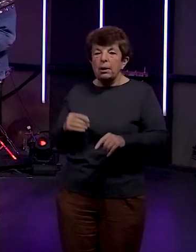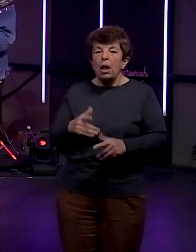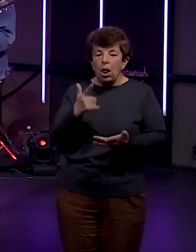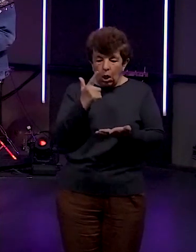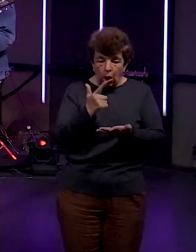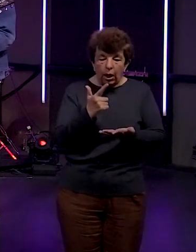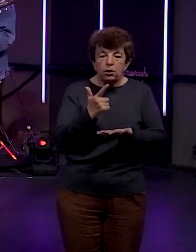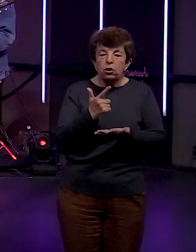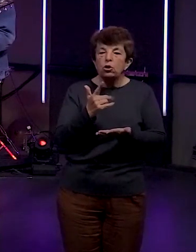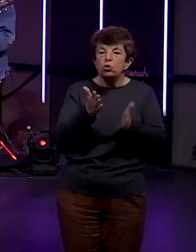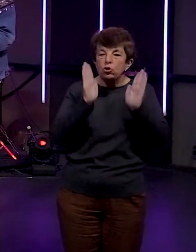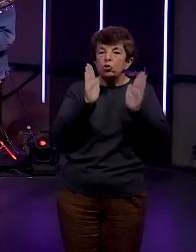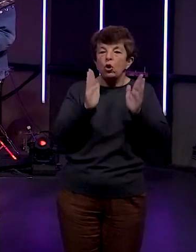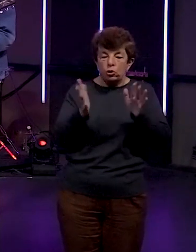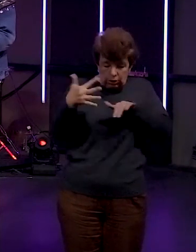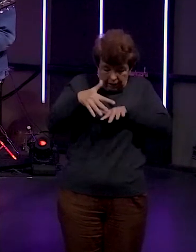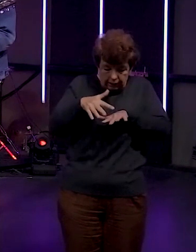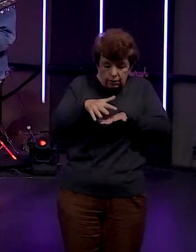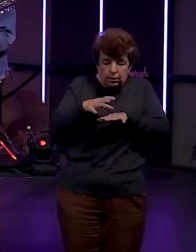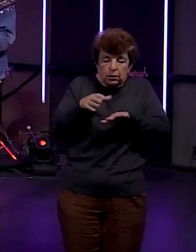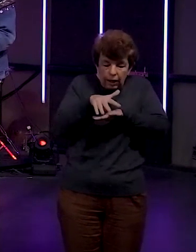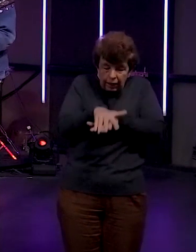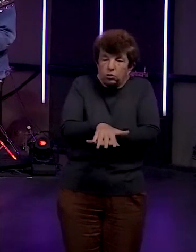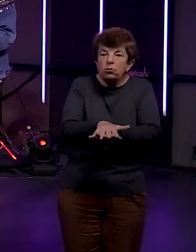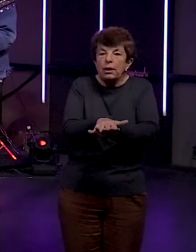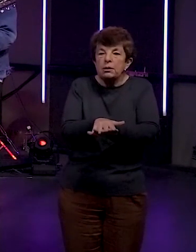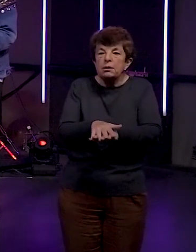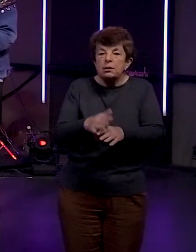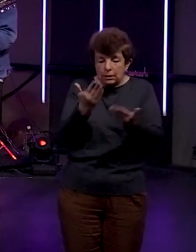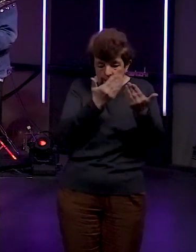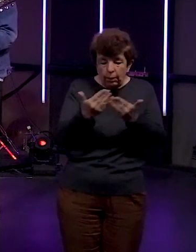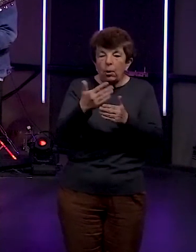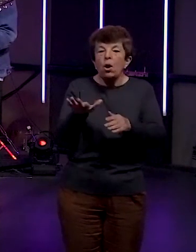church wide integrated study we'll all be learning that together